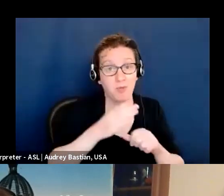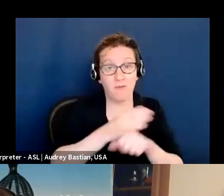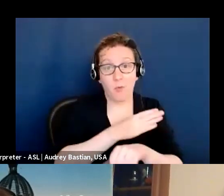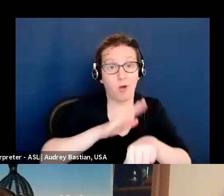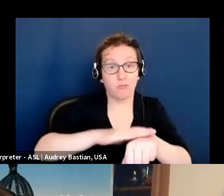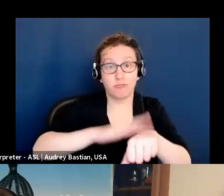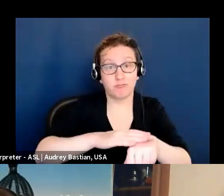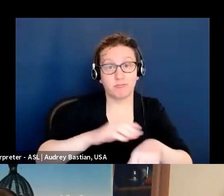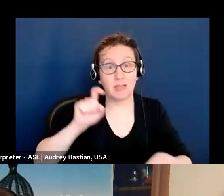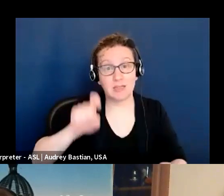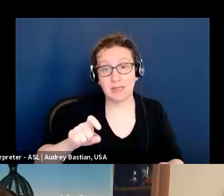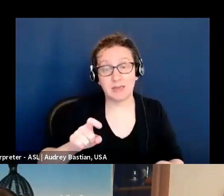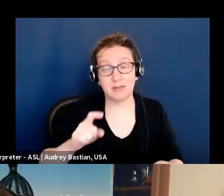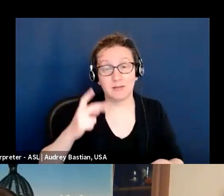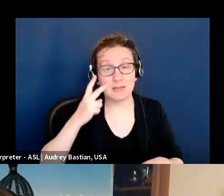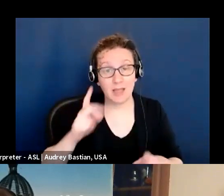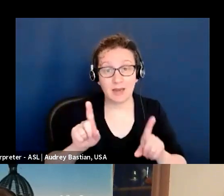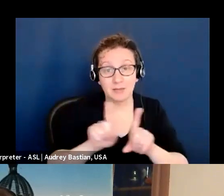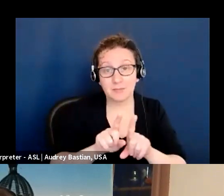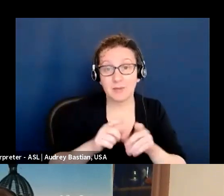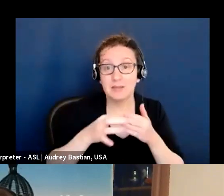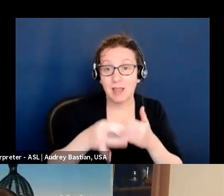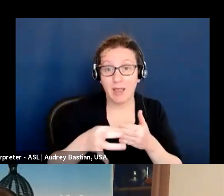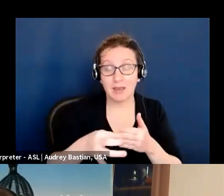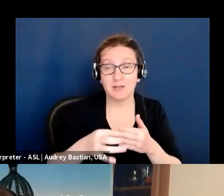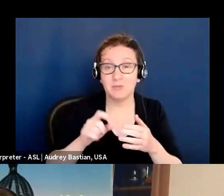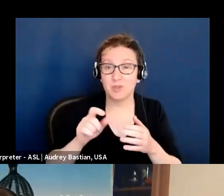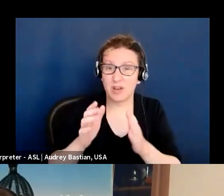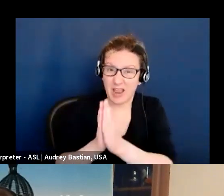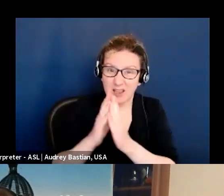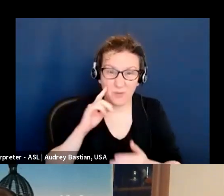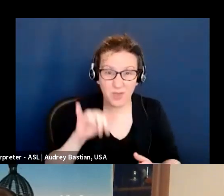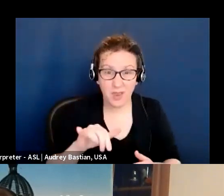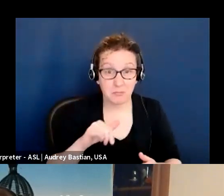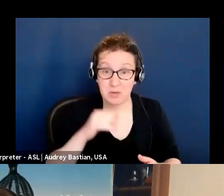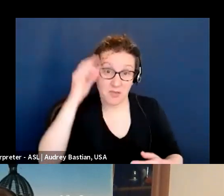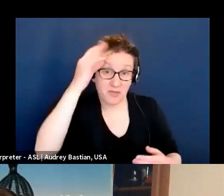okay, I need a sighted guide and I should ask for a guide or something like that. And I was like,